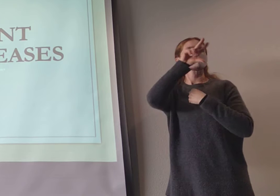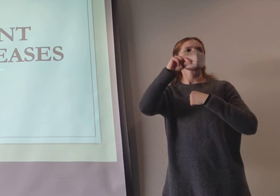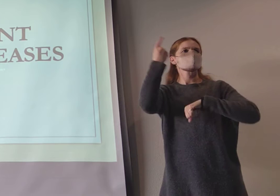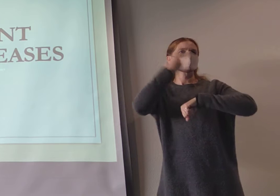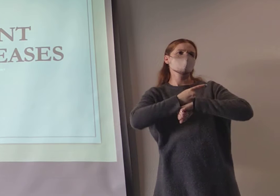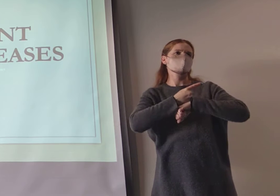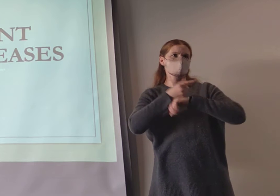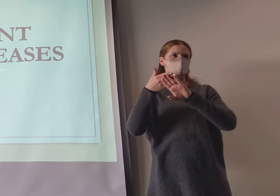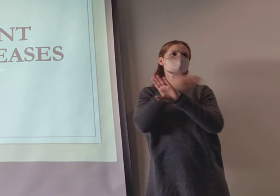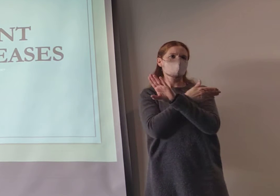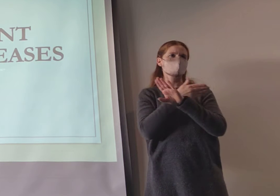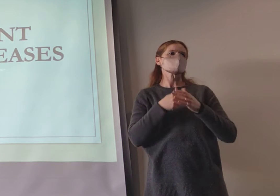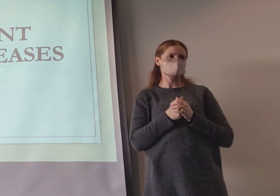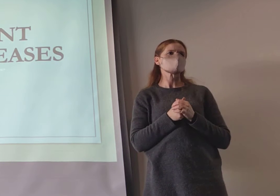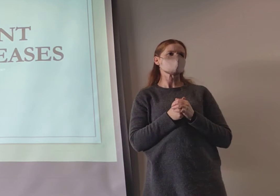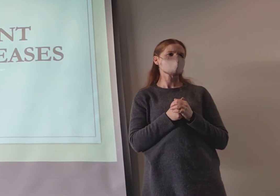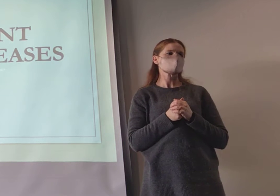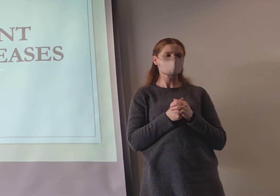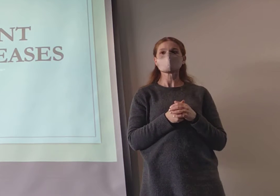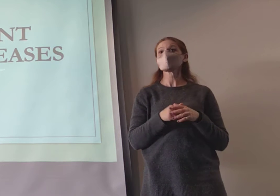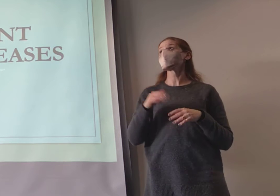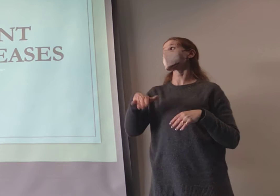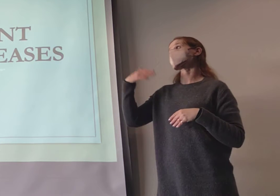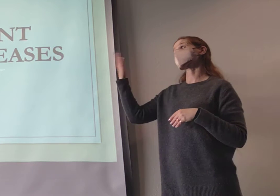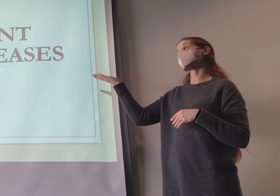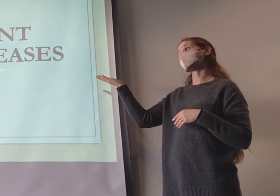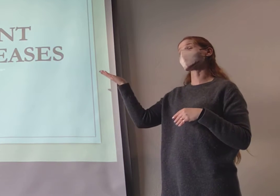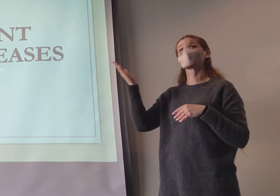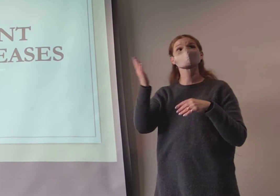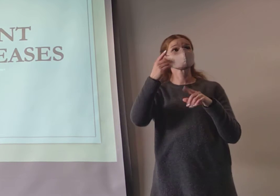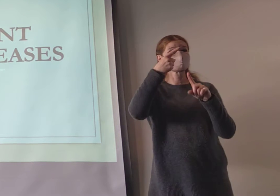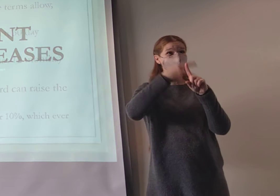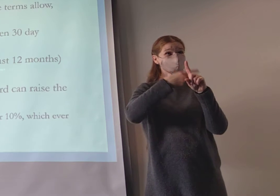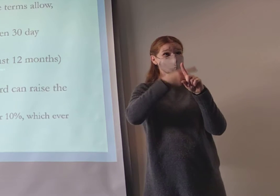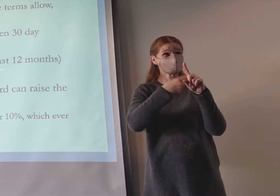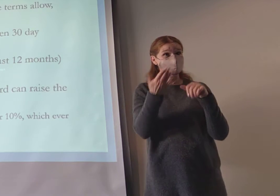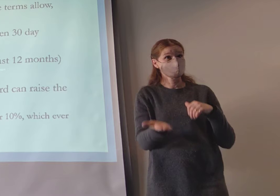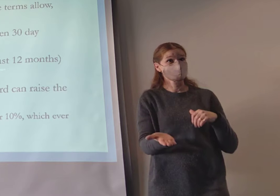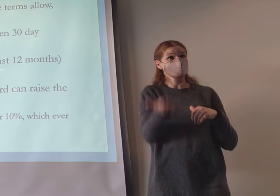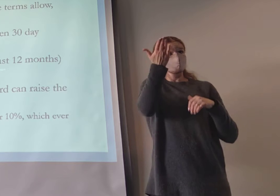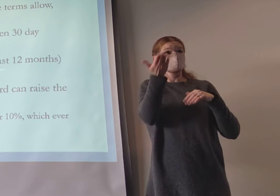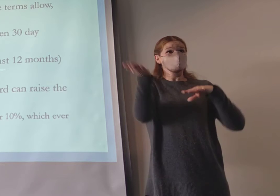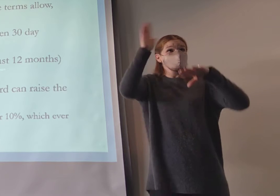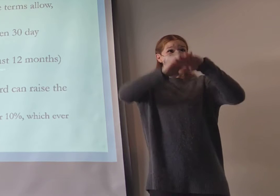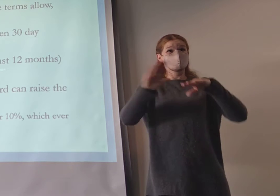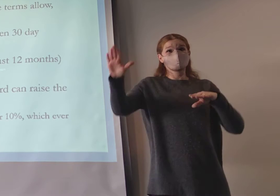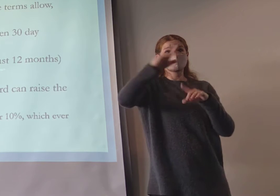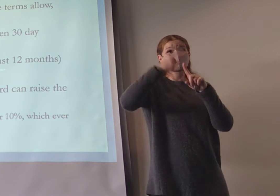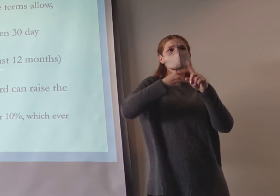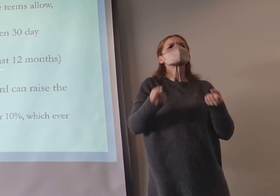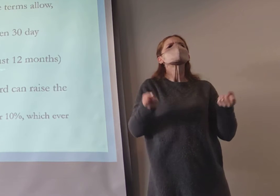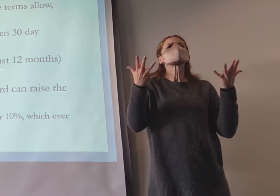So the next topic is rent increases, how much can a landlord increase your rent.